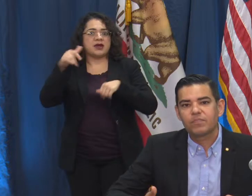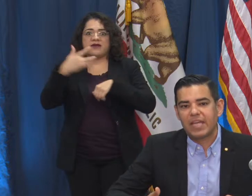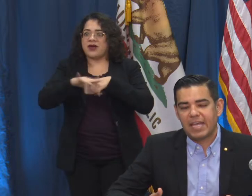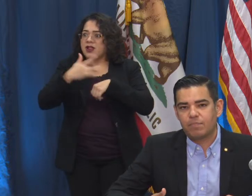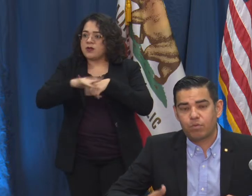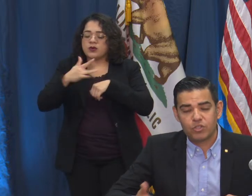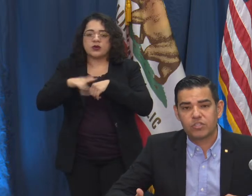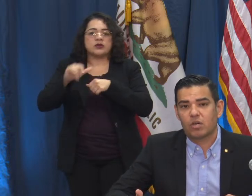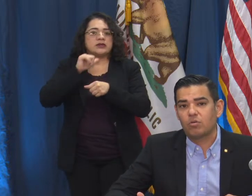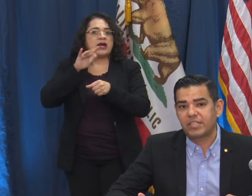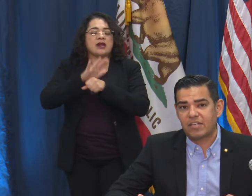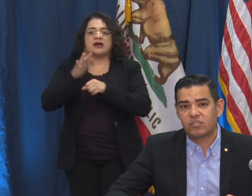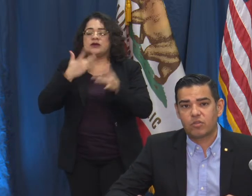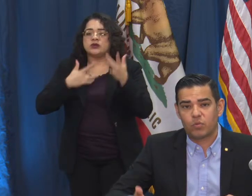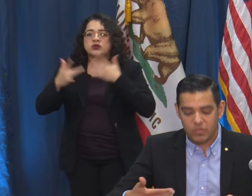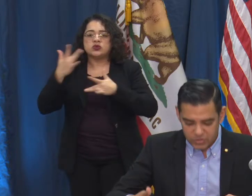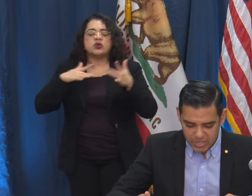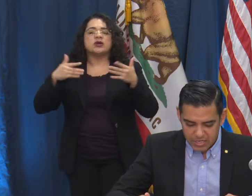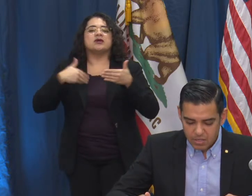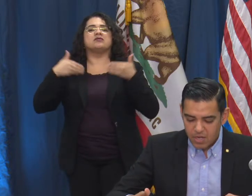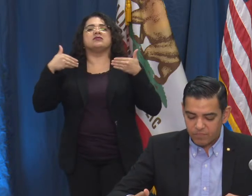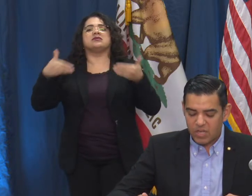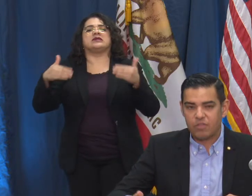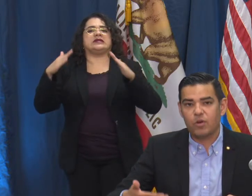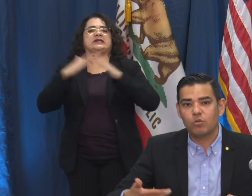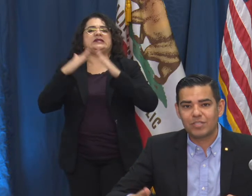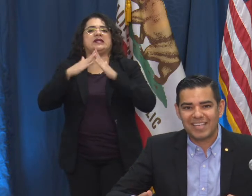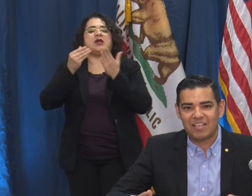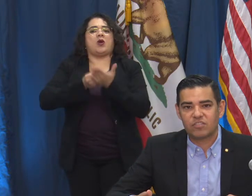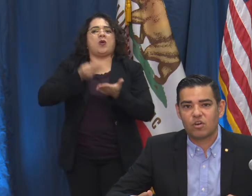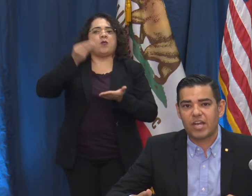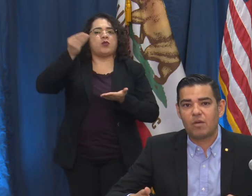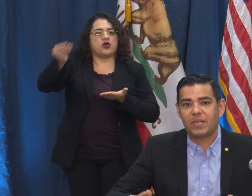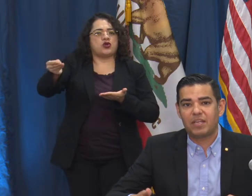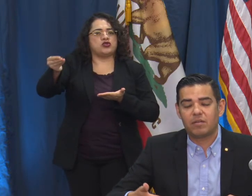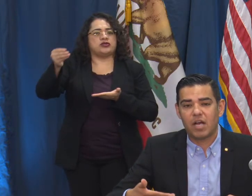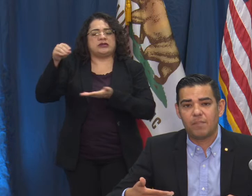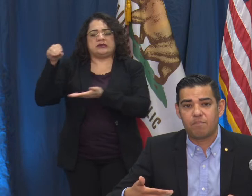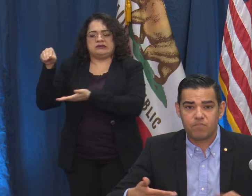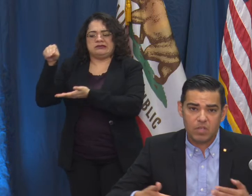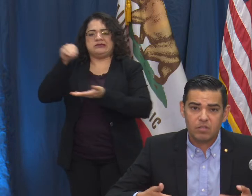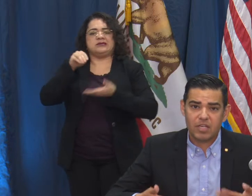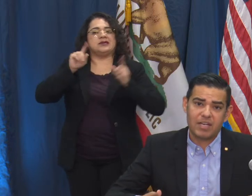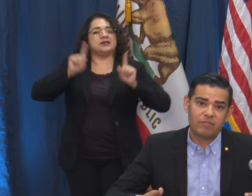purchased our own tests through the city. Those tests are now being done at